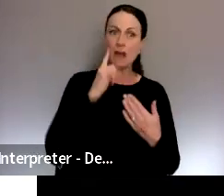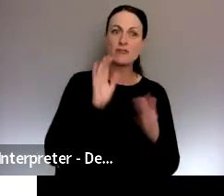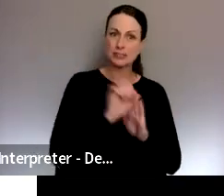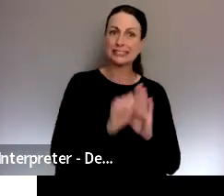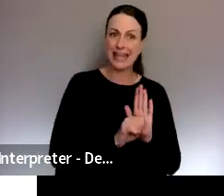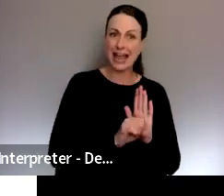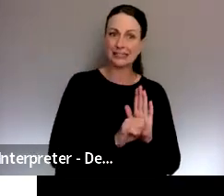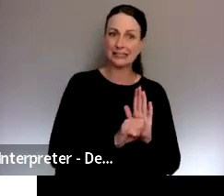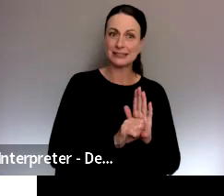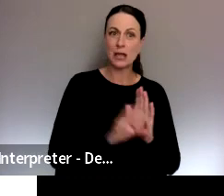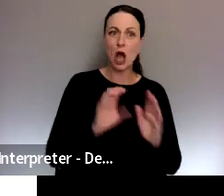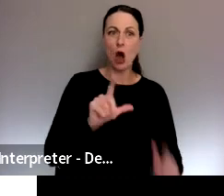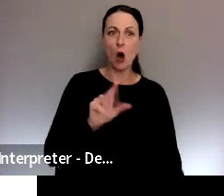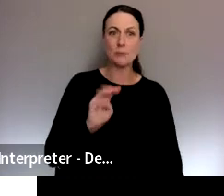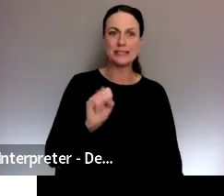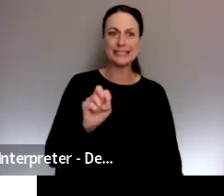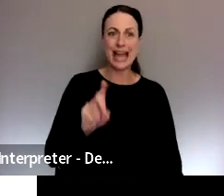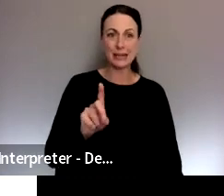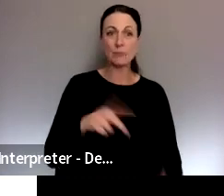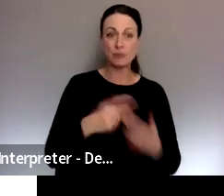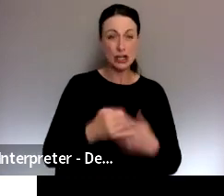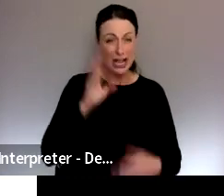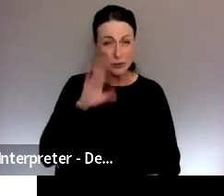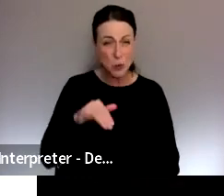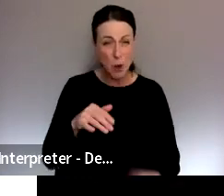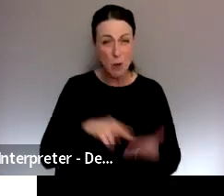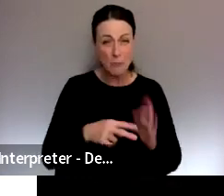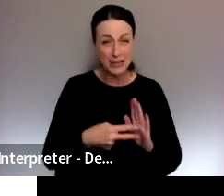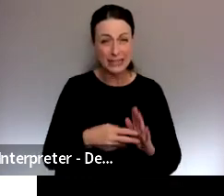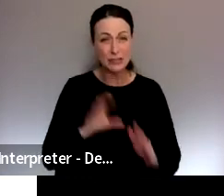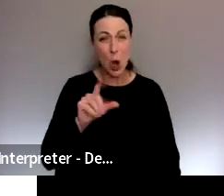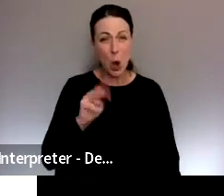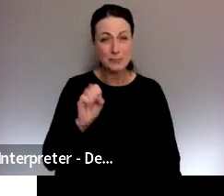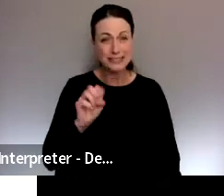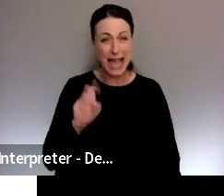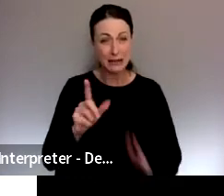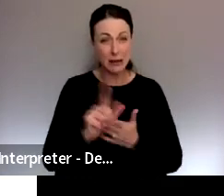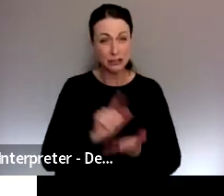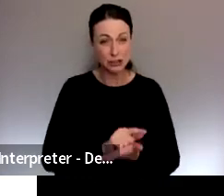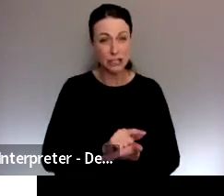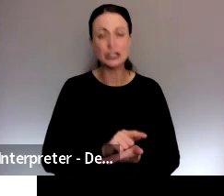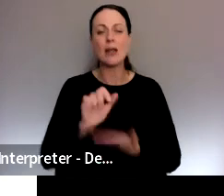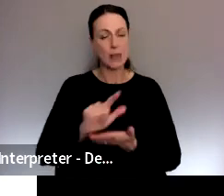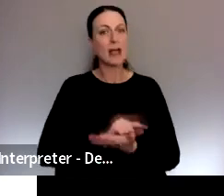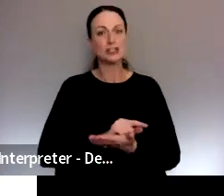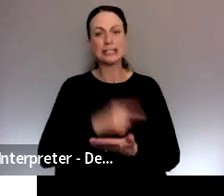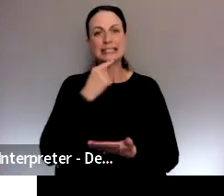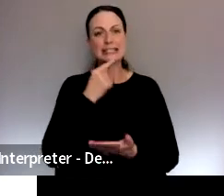for our state's homestead project. If you know what the homestead legislation is, it's legislation that says